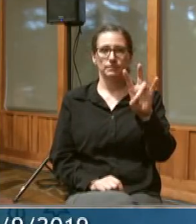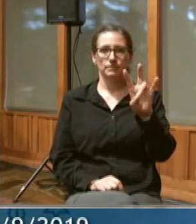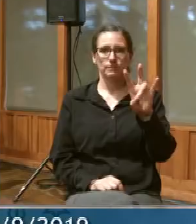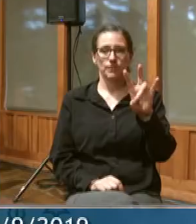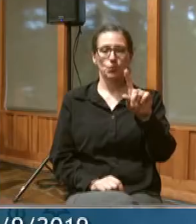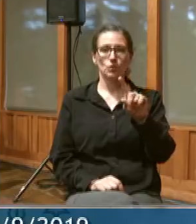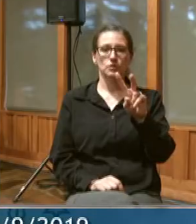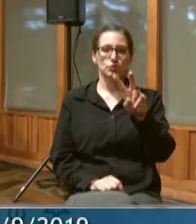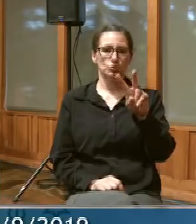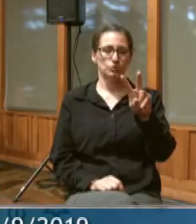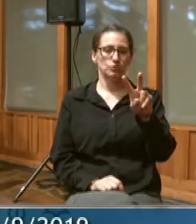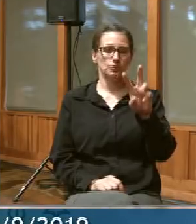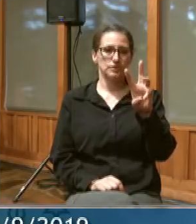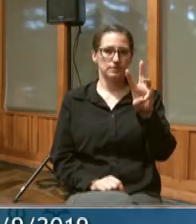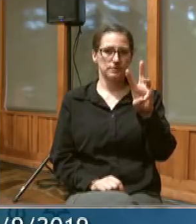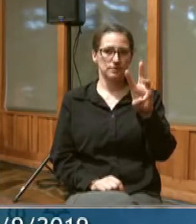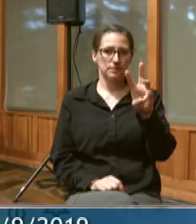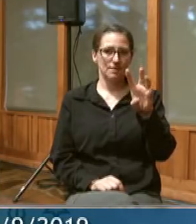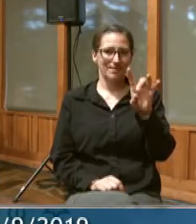LET ME CALL THESE LAST TWO NUMBERS THEN.